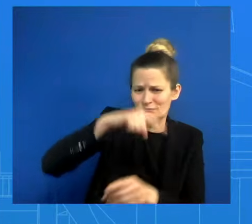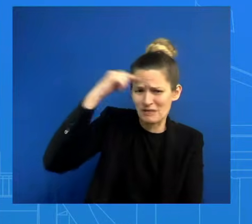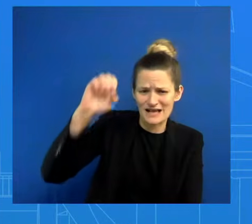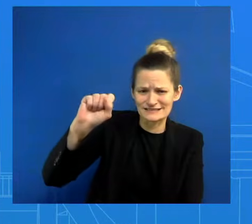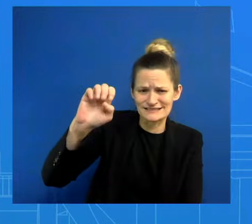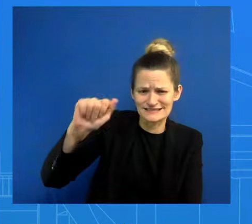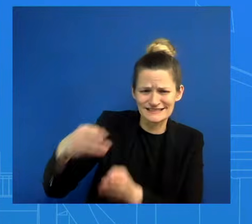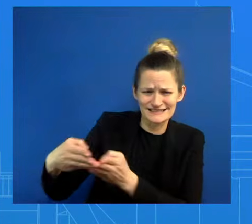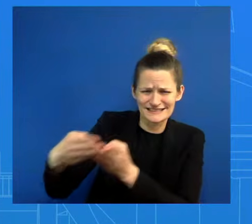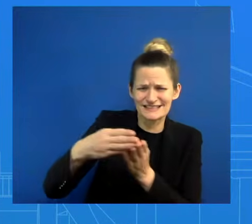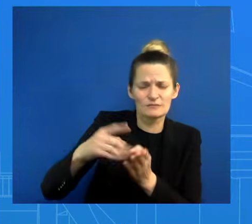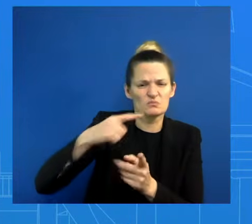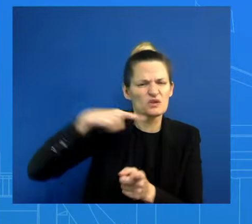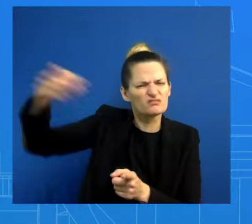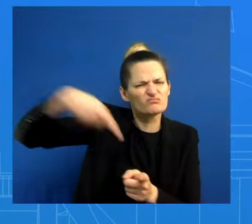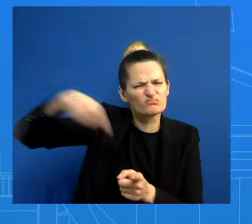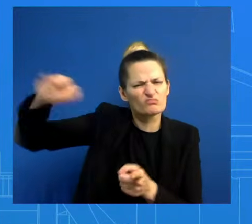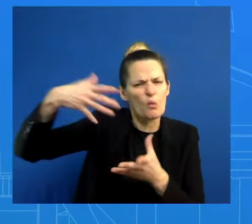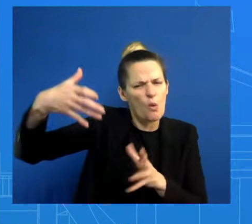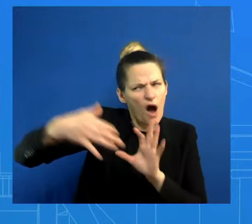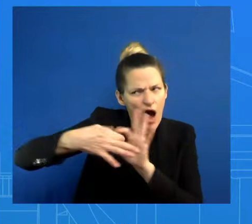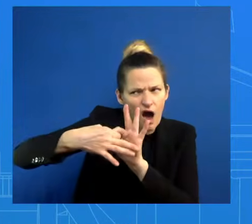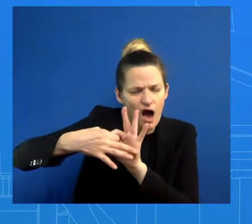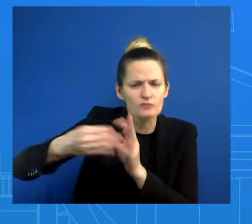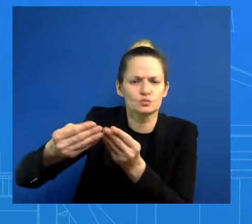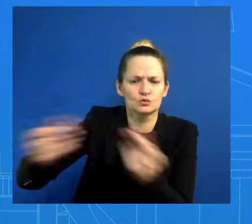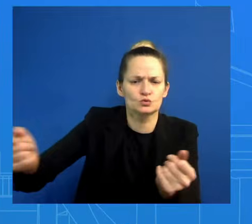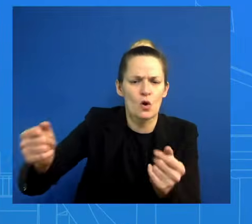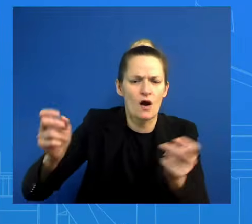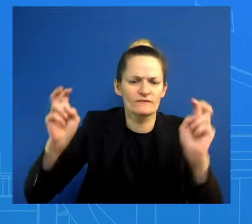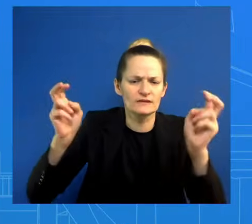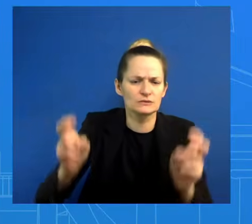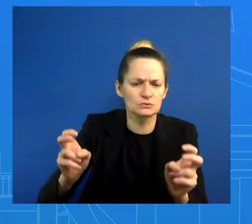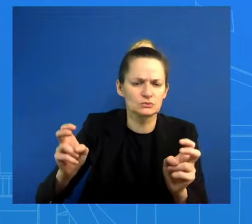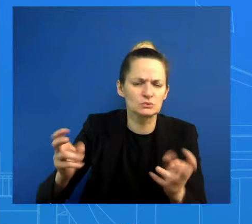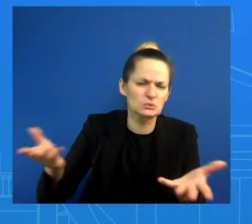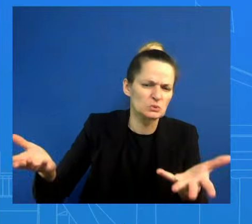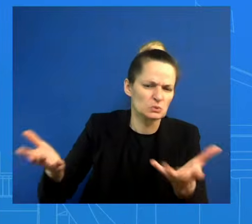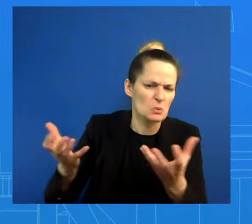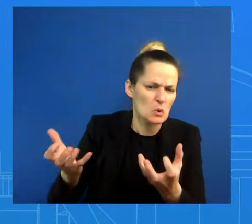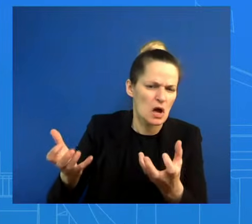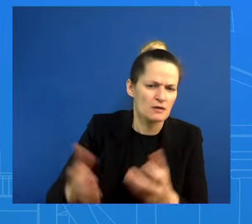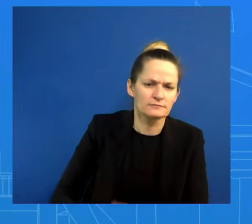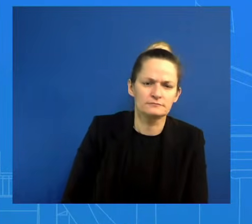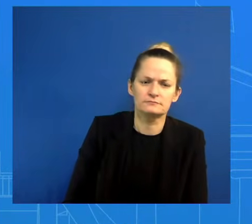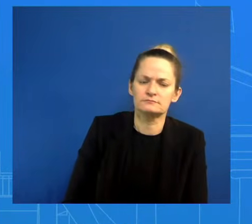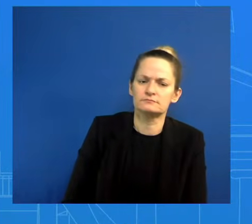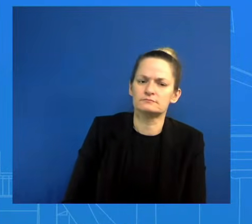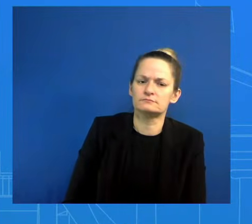and this is how we -- how we're moving forward. The Press: But it doesn't seem to be resolved at all. I mean, there's 28 tankers now.